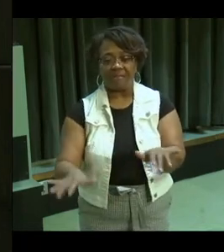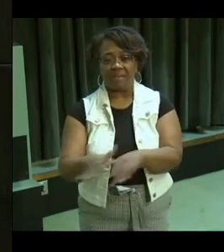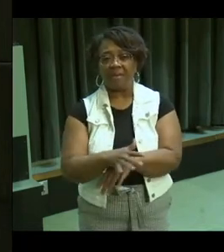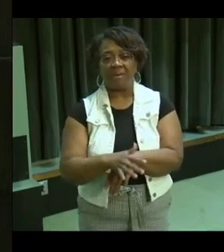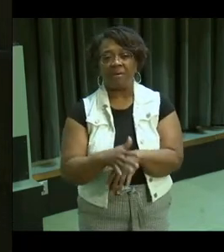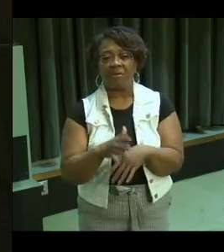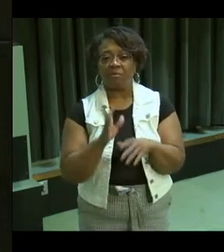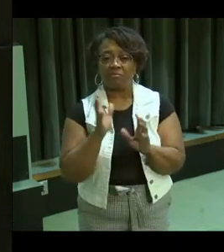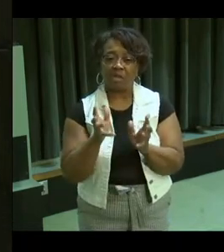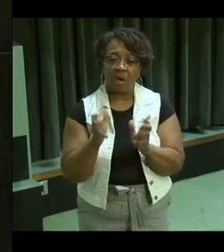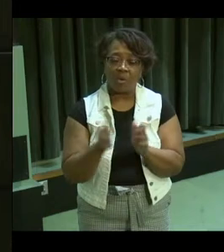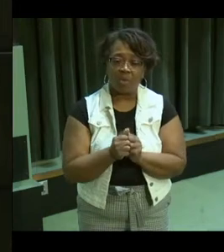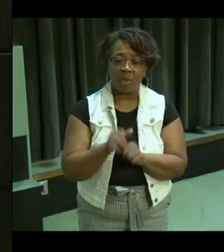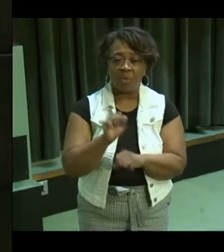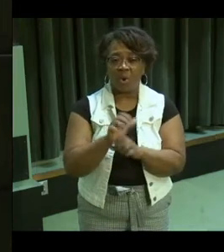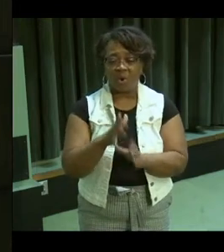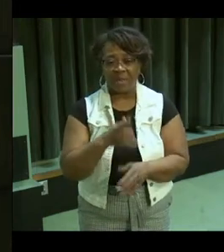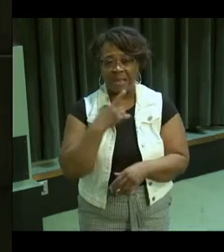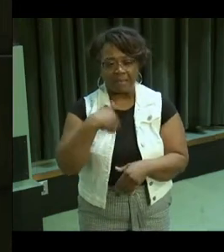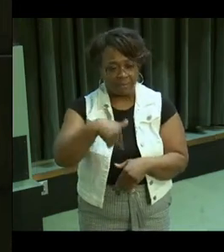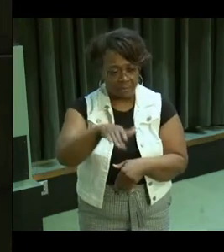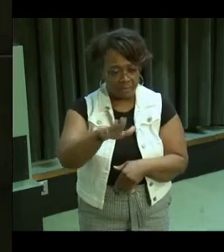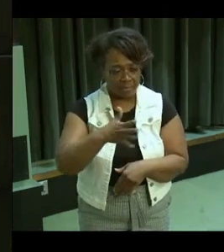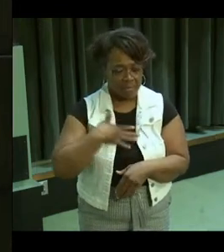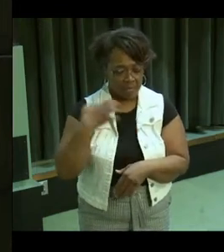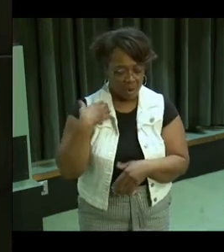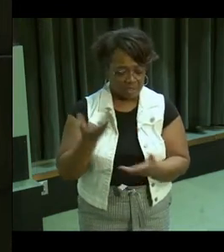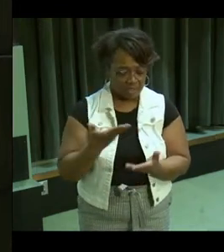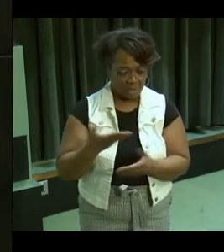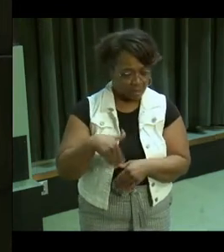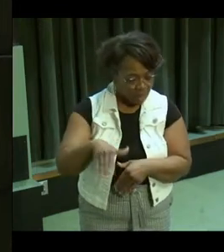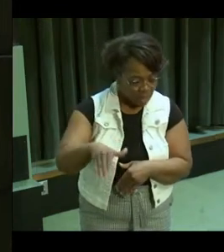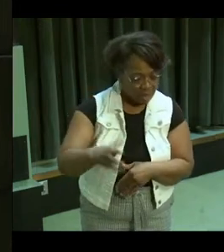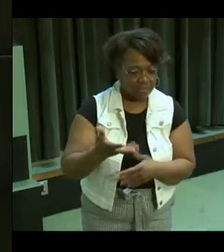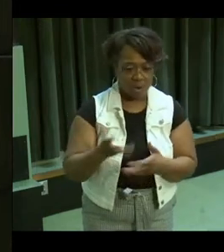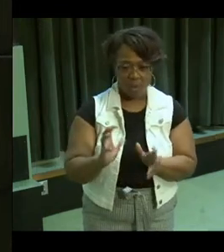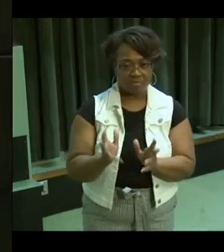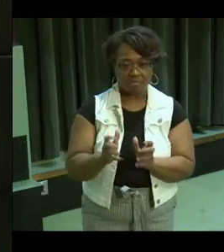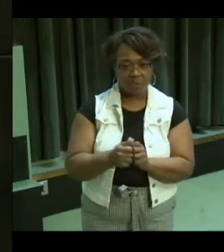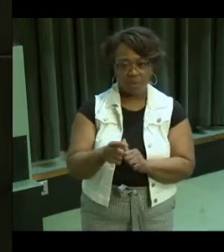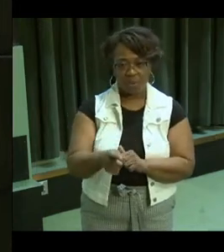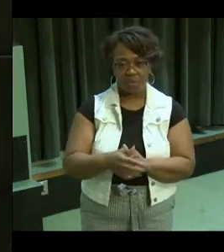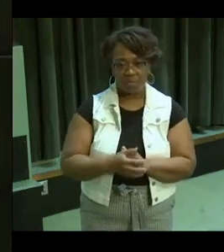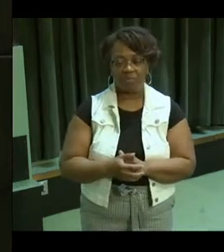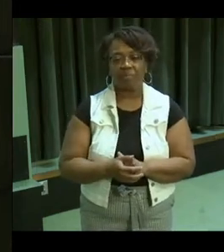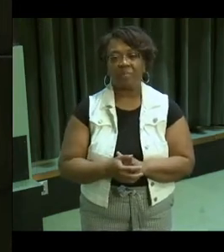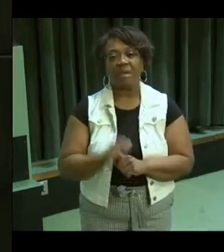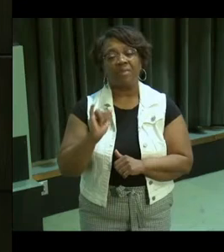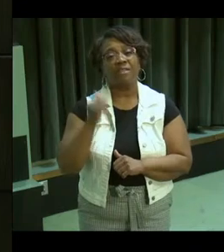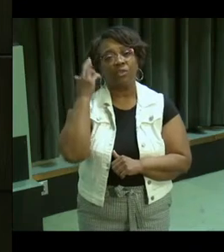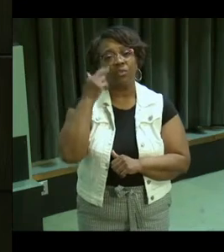workers when they are like, get away. Like my boss is right